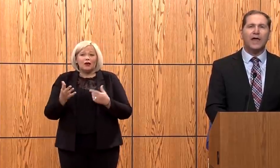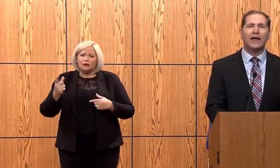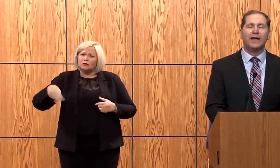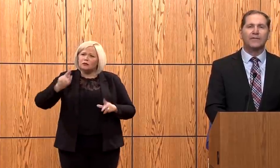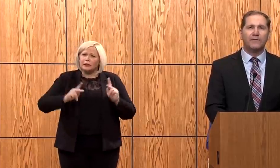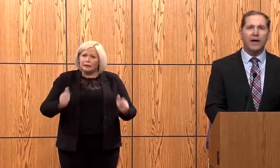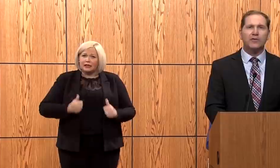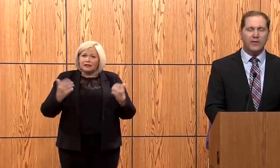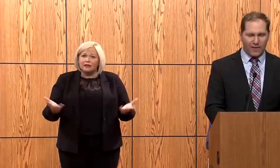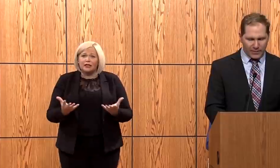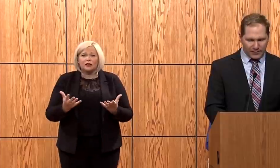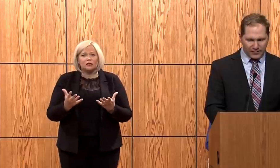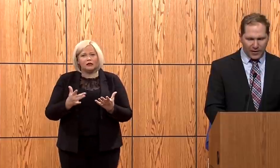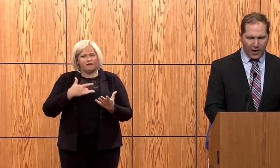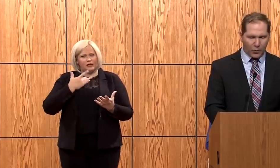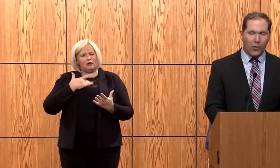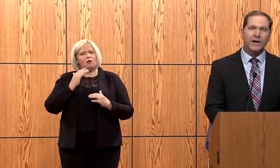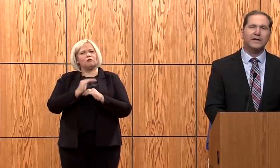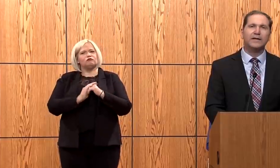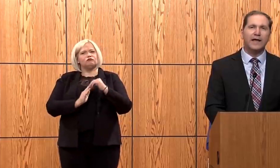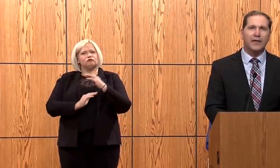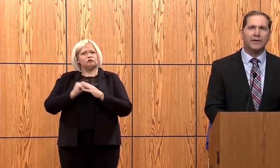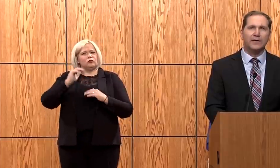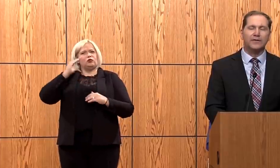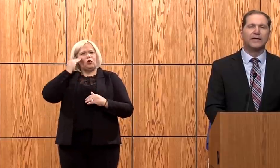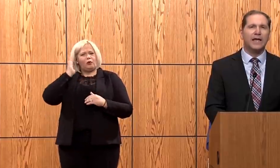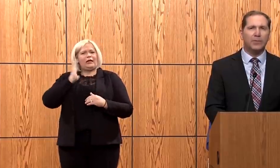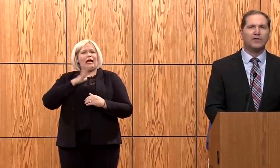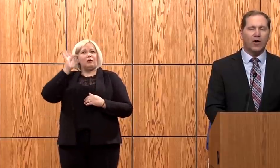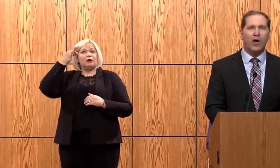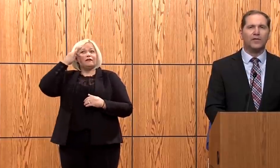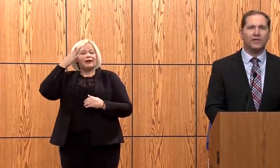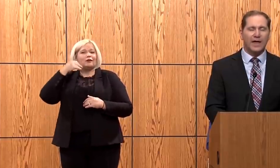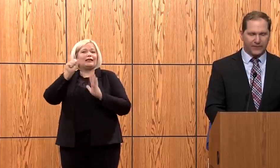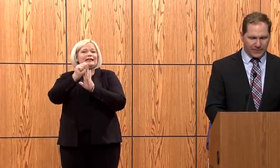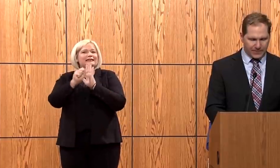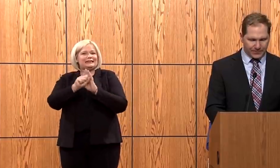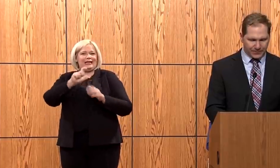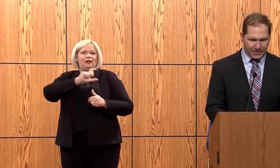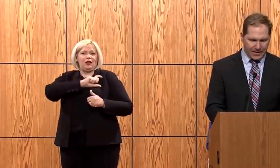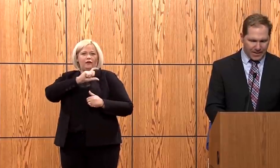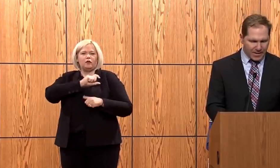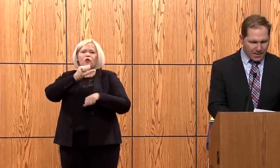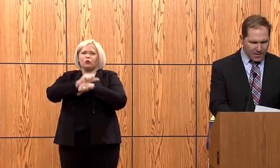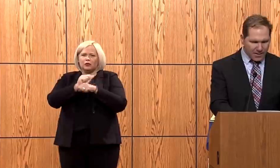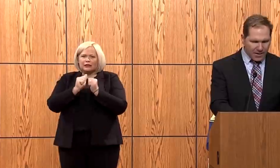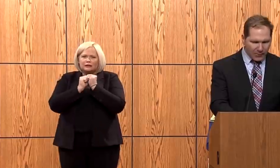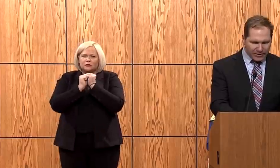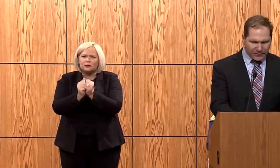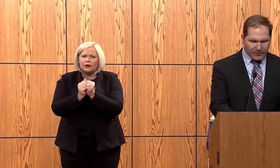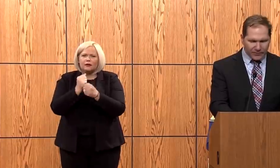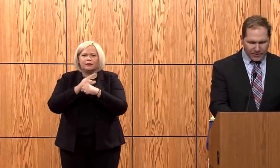END OF THE DAY, WHAT MATTERS MOST IS THAT THE PEOPLE OF MOST IS THAT THE PEOPLE OF MICHIGAN SHOULD BE REASSURED MICHIGAN SHOULD BE REASSURED THAT OUR STATE AND FEDERAL THAT OUR STATE AND FEDERAL GOVERNMENTS ARE WORKING TOGETHER